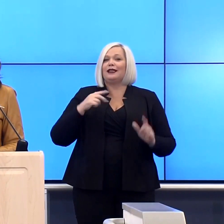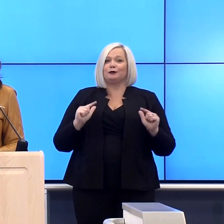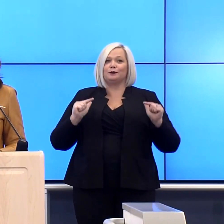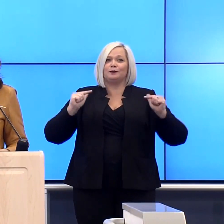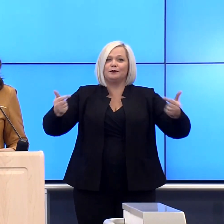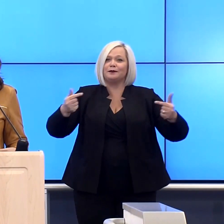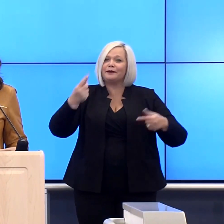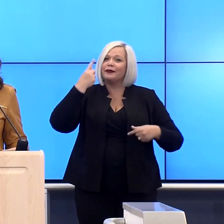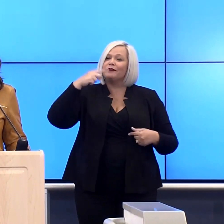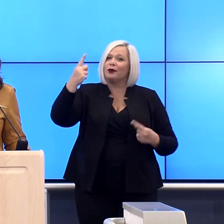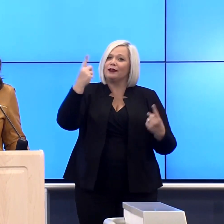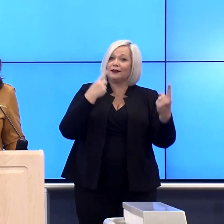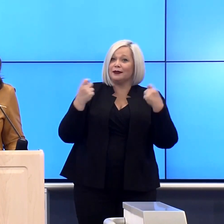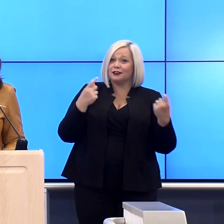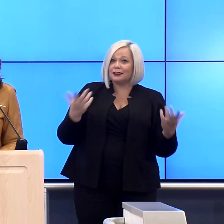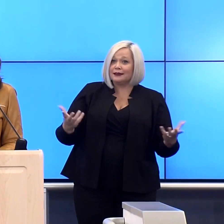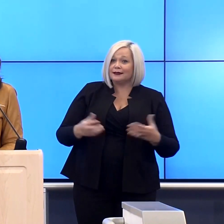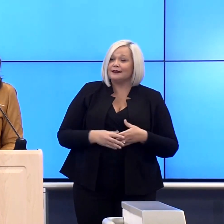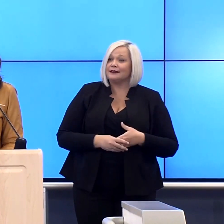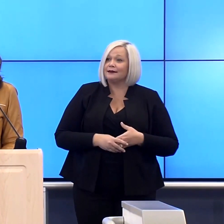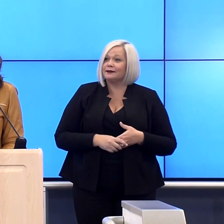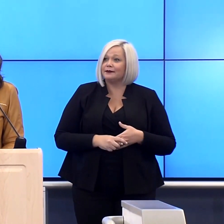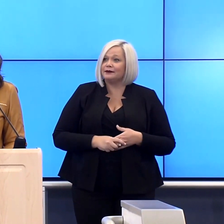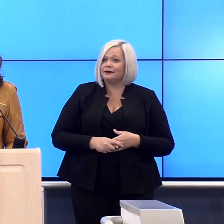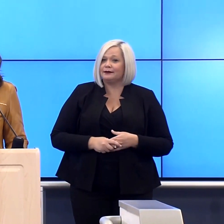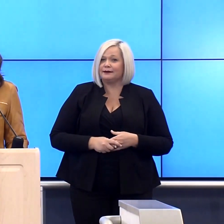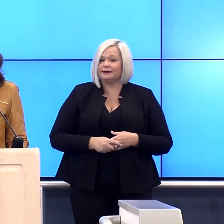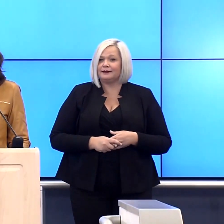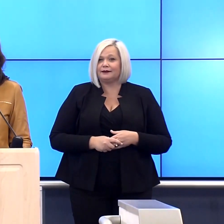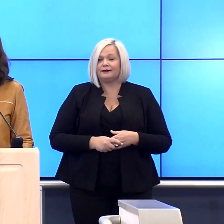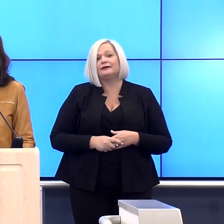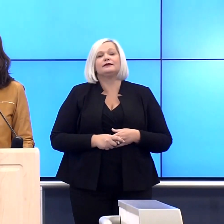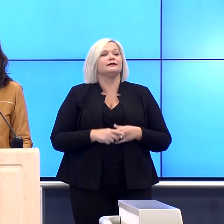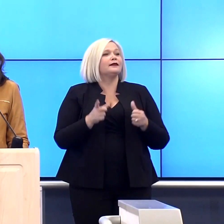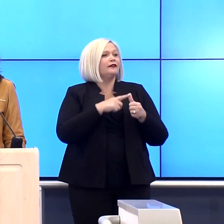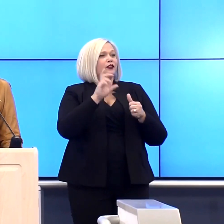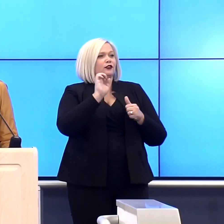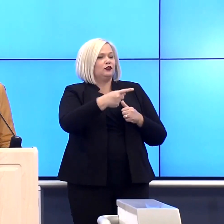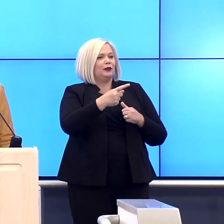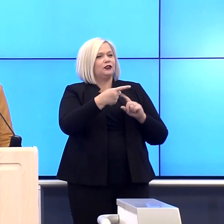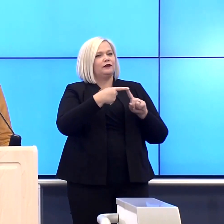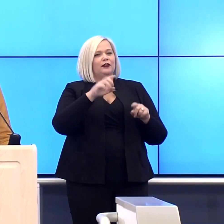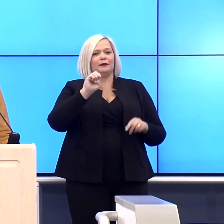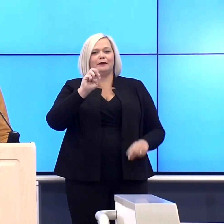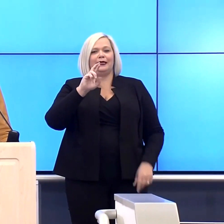THANK YOU DIRECTOR GORDON AND DR. KHALDUN. DR. KHALDUN. WITH THAT, I’M HAPPY TO OPEN IT WITH THAT, I’M HAPPY TO OPEN IT UP FOR A FEW QUESTIONS. UP FOR A FEW QUESTIONS. >> HI, GOVERNOR.